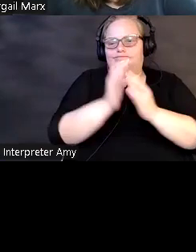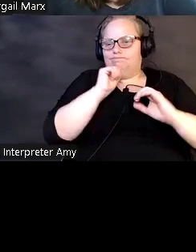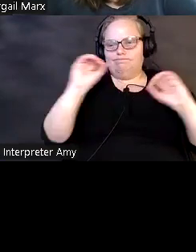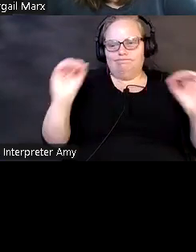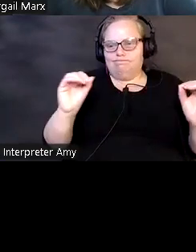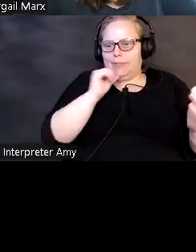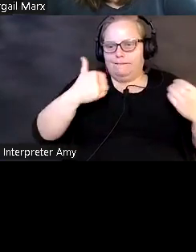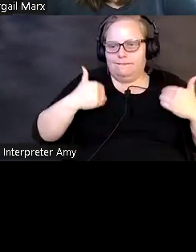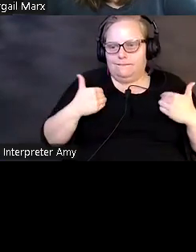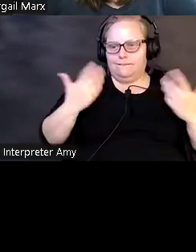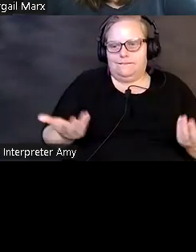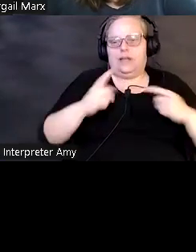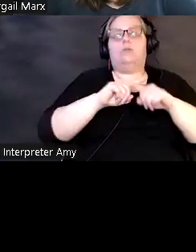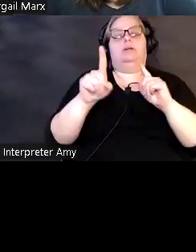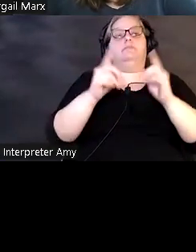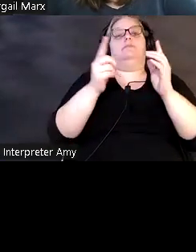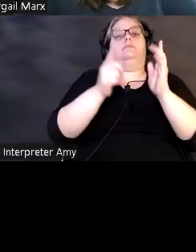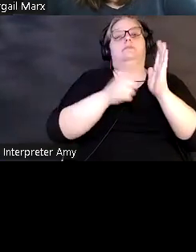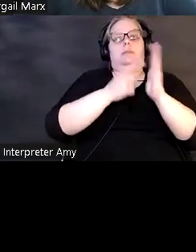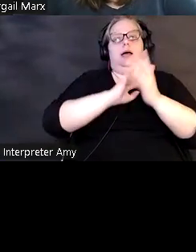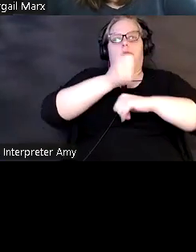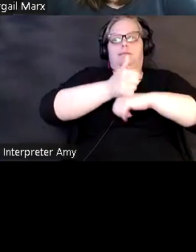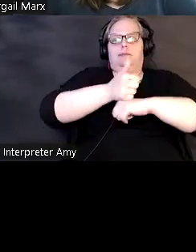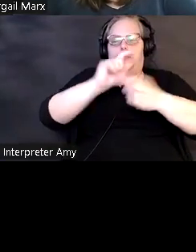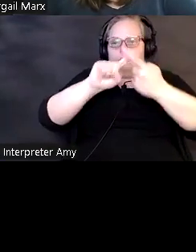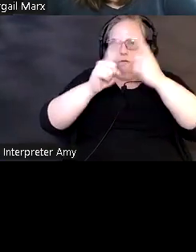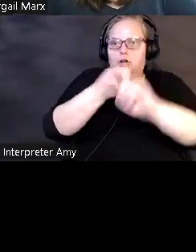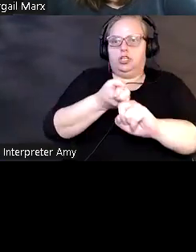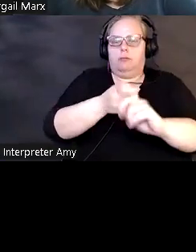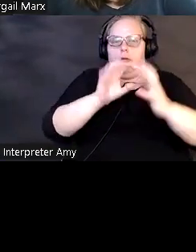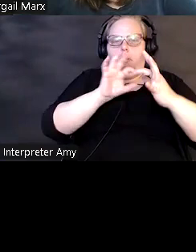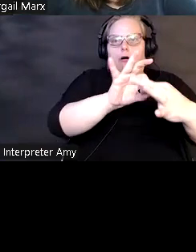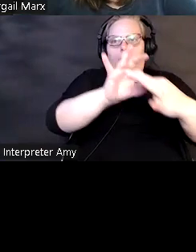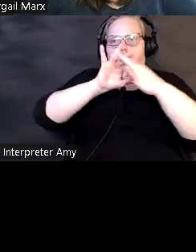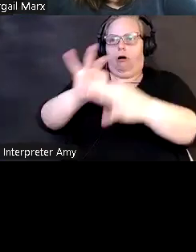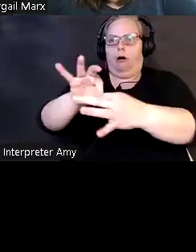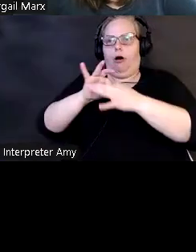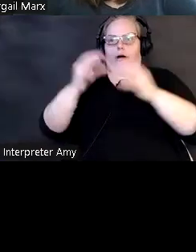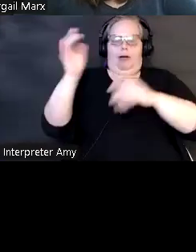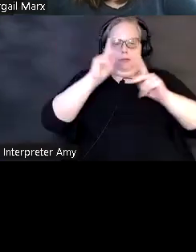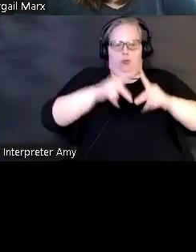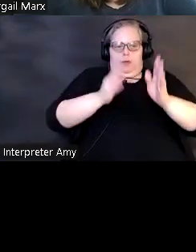of the AAC, creating friendships, so it's really important to get these people involved in building